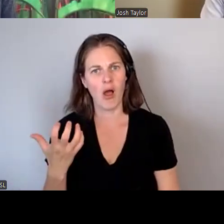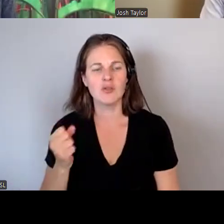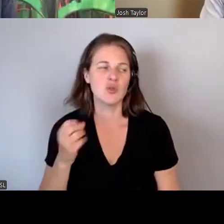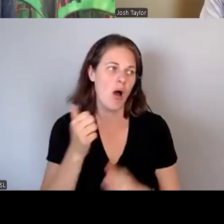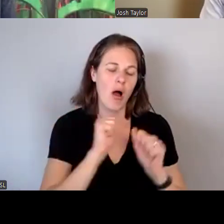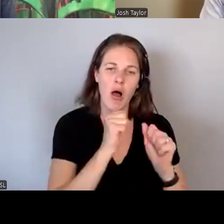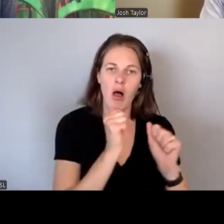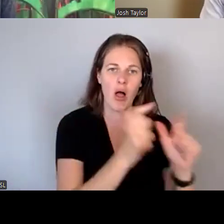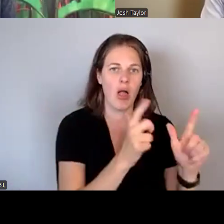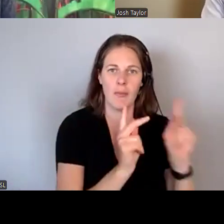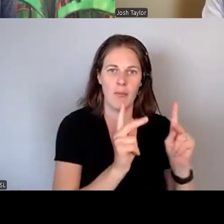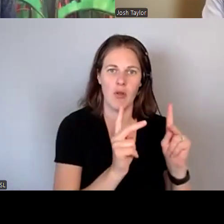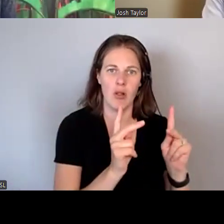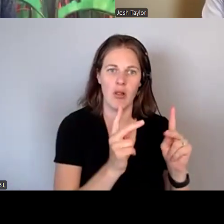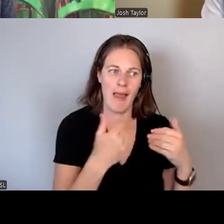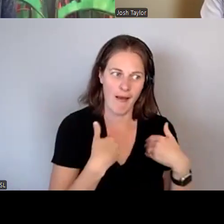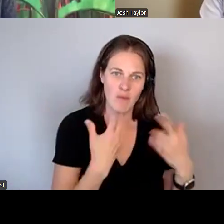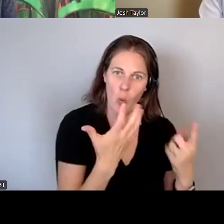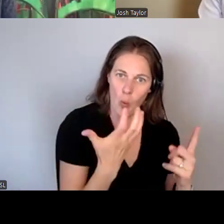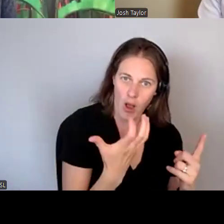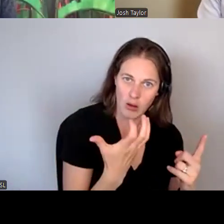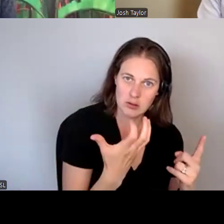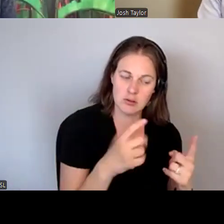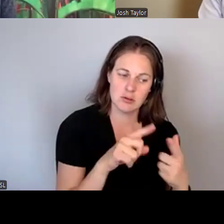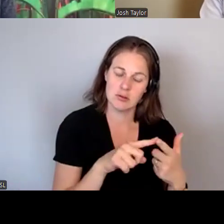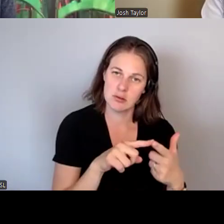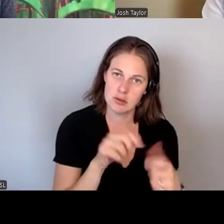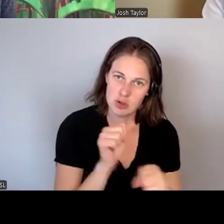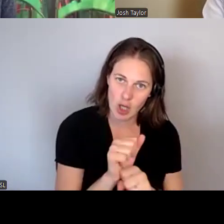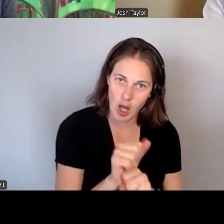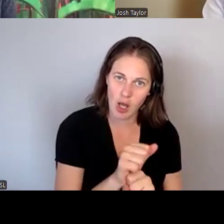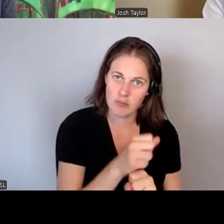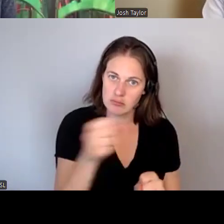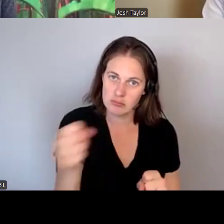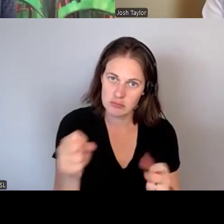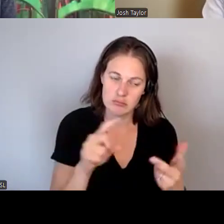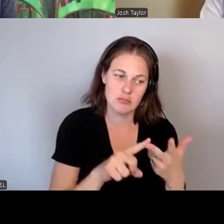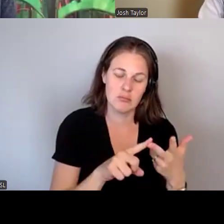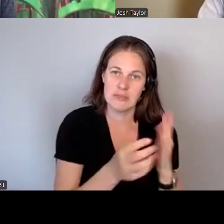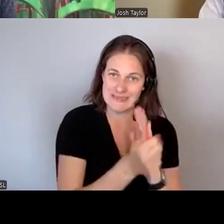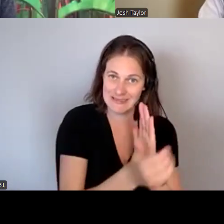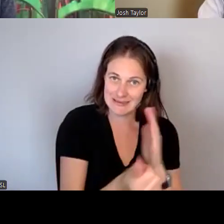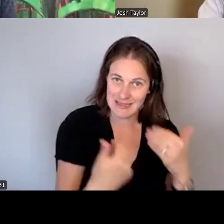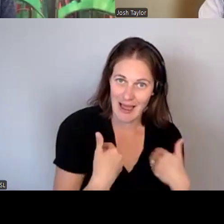When they're in place and you have the skill to do it, it's going to rock. And I think the that's where you need to start.